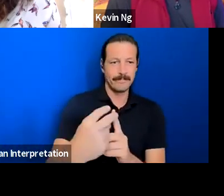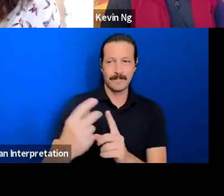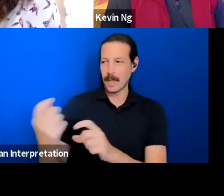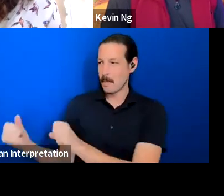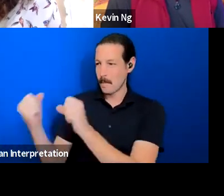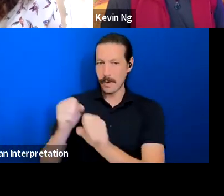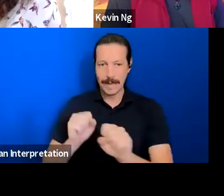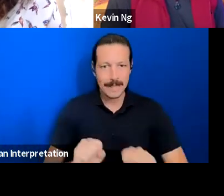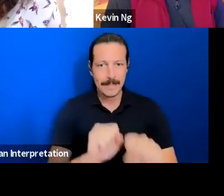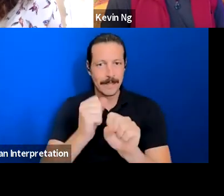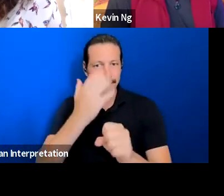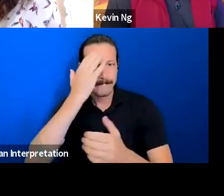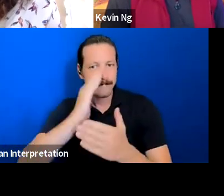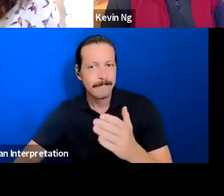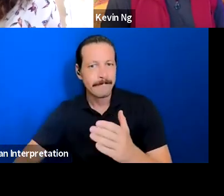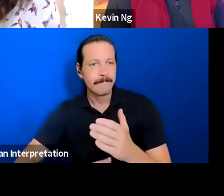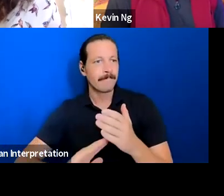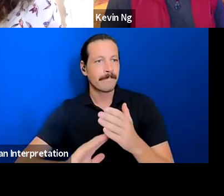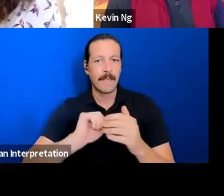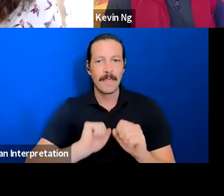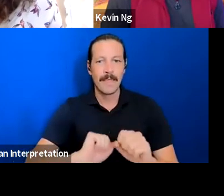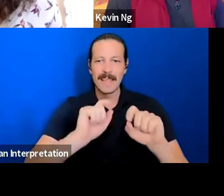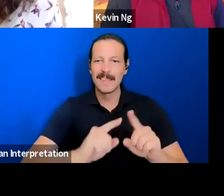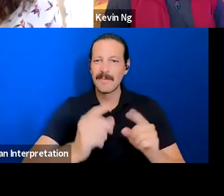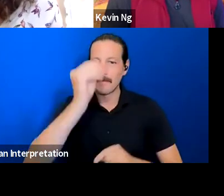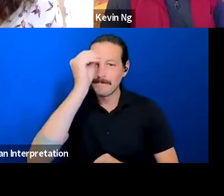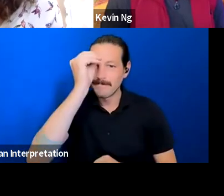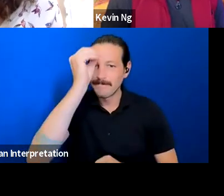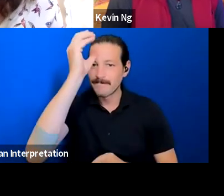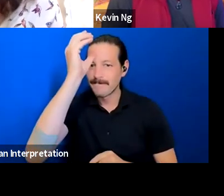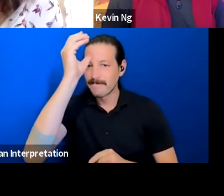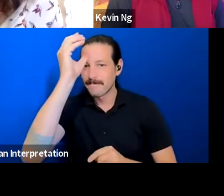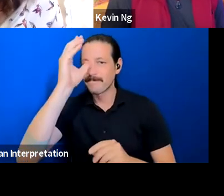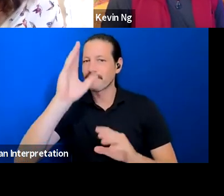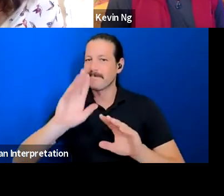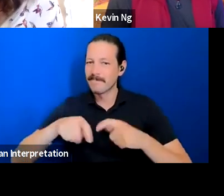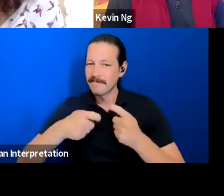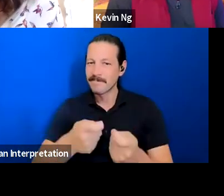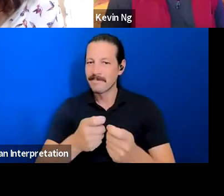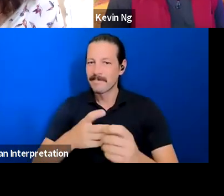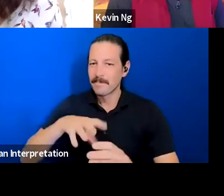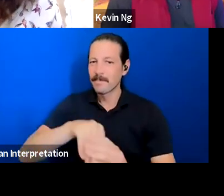knowledge and practise into the room. So those responses earlier,